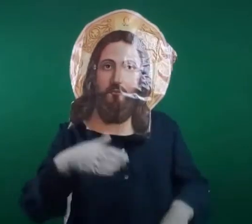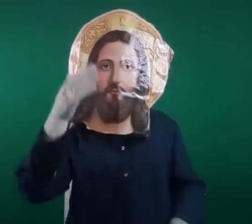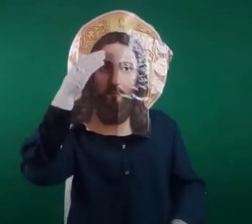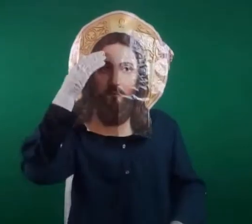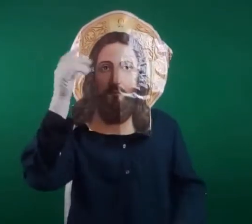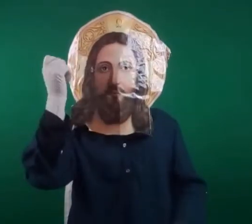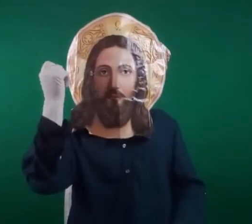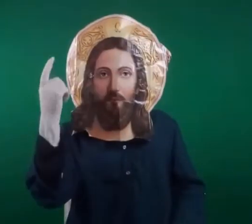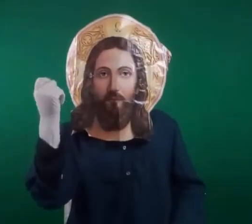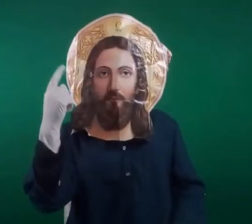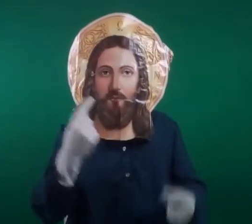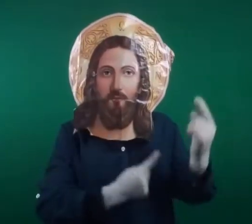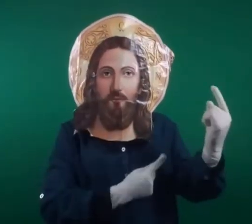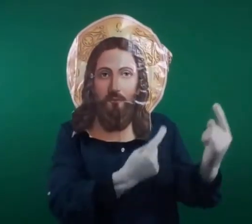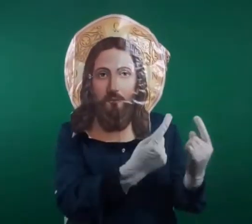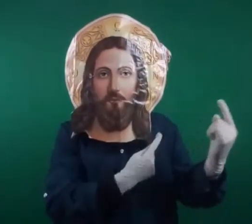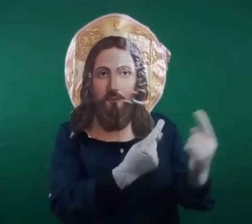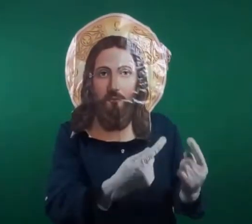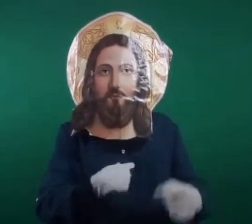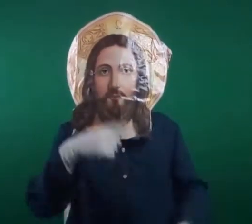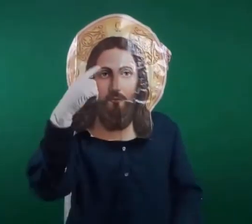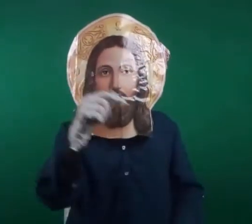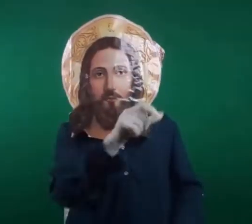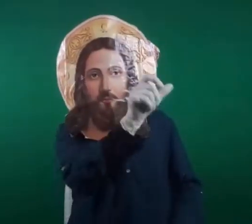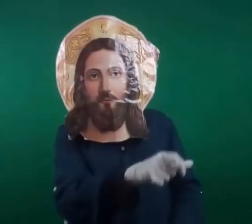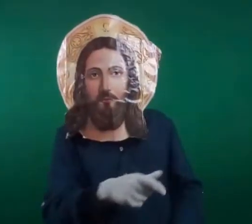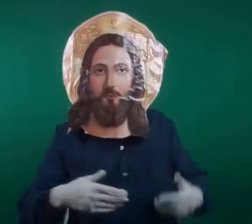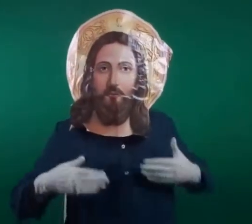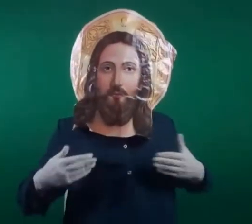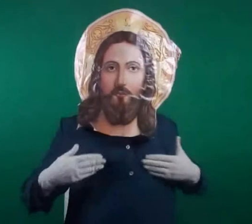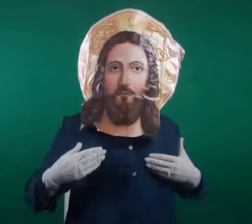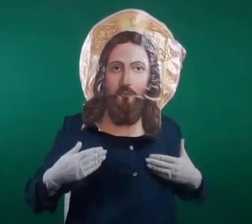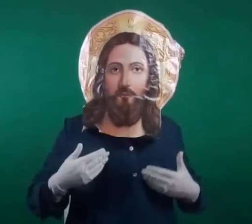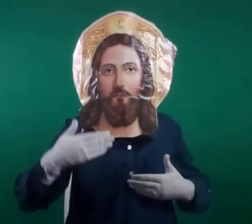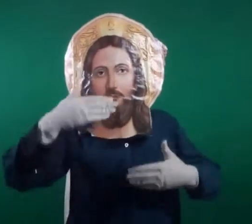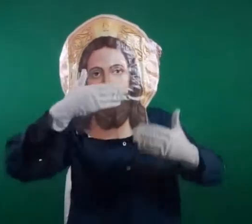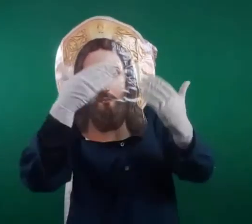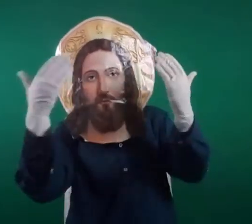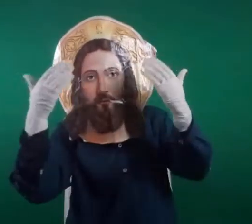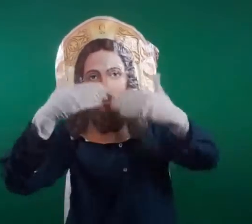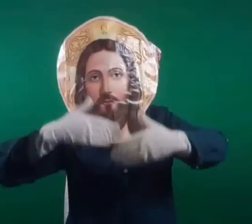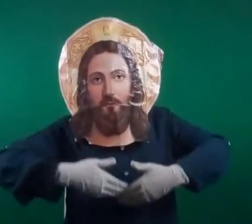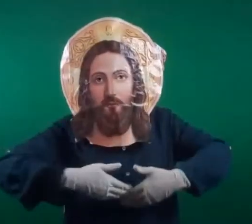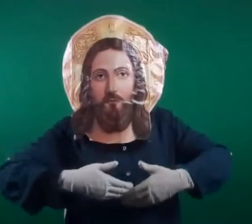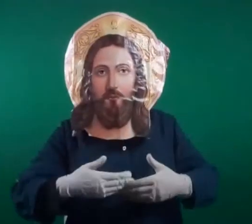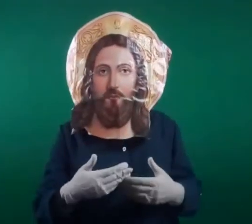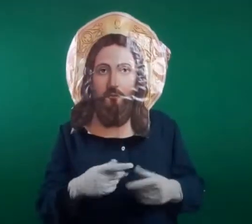we knew when each other was sad or happy, this is what it was. It was not homosexuality.